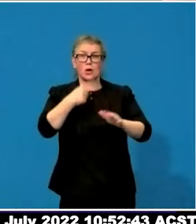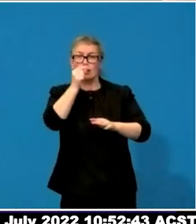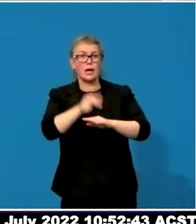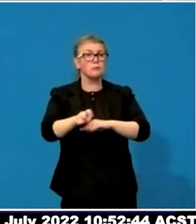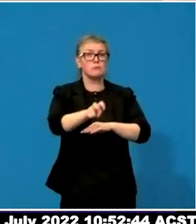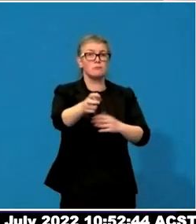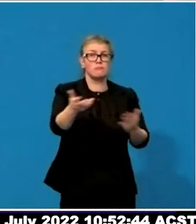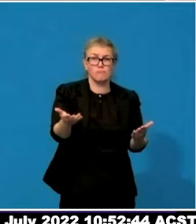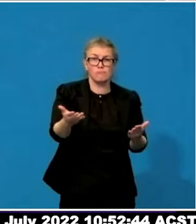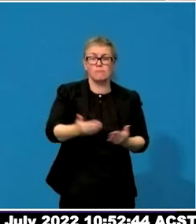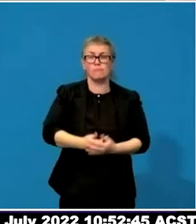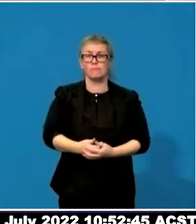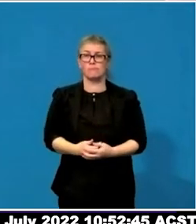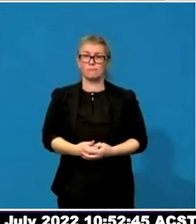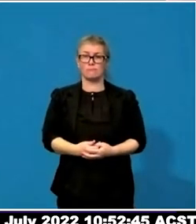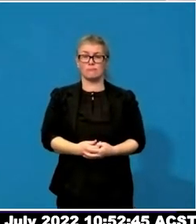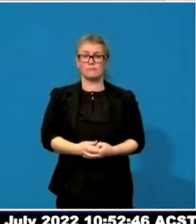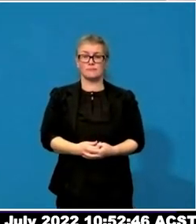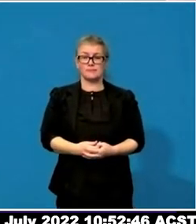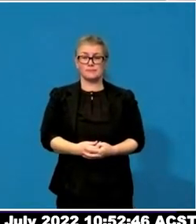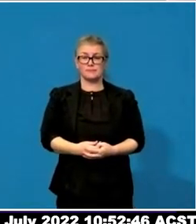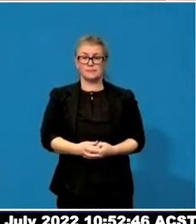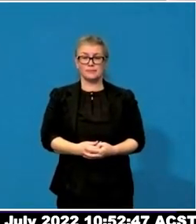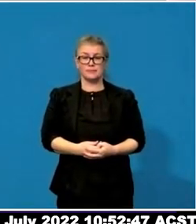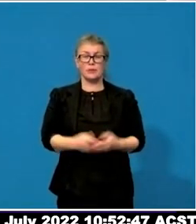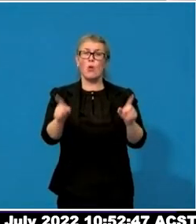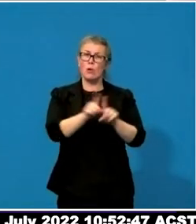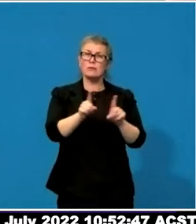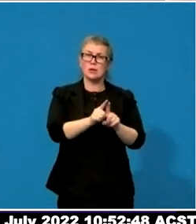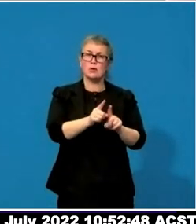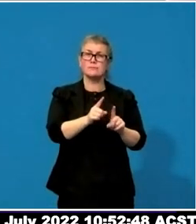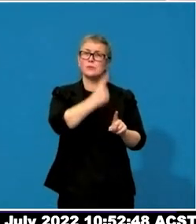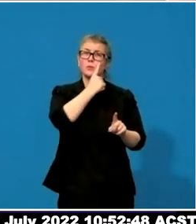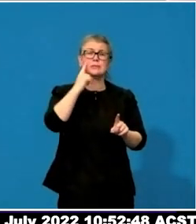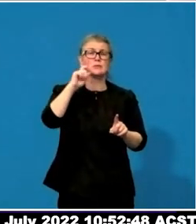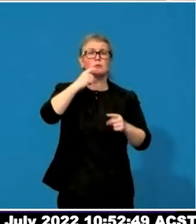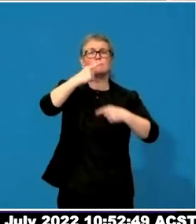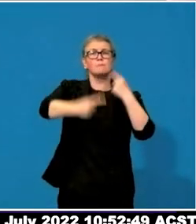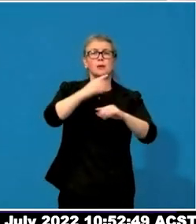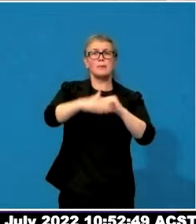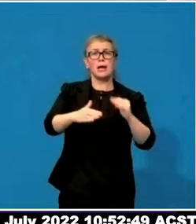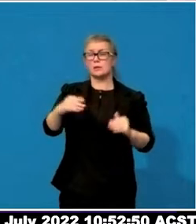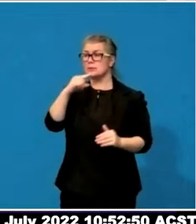Daisy will share her experience of Joziah moving away from Tennant Creek to get greater access of support and services.